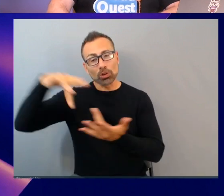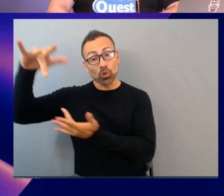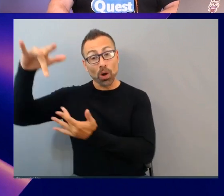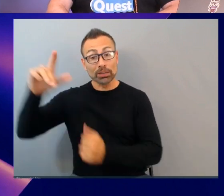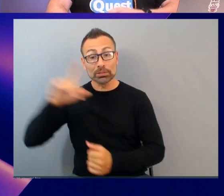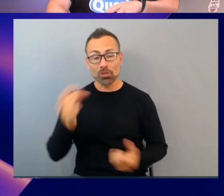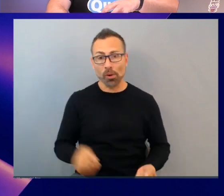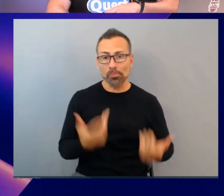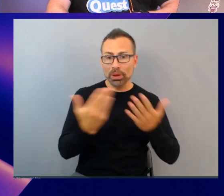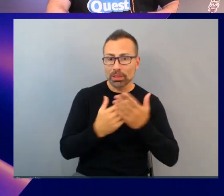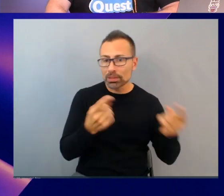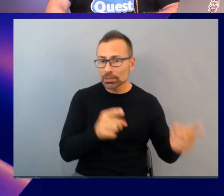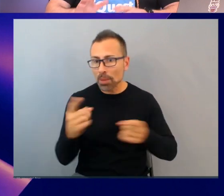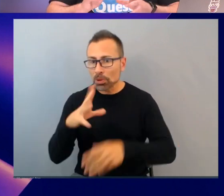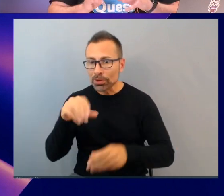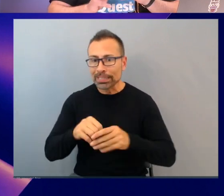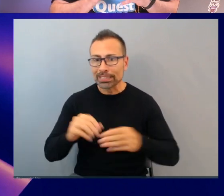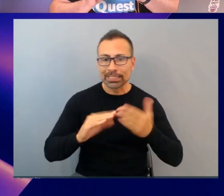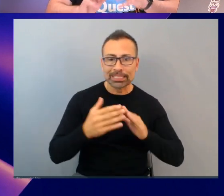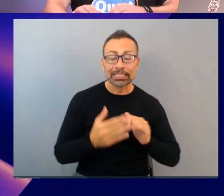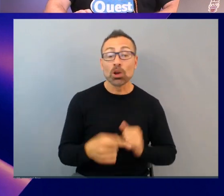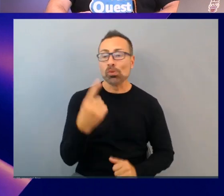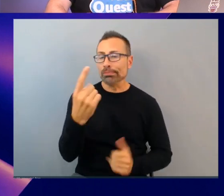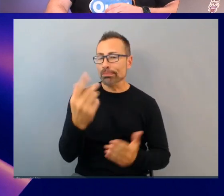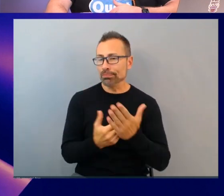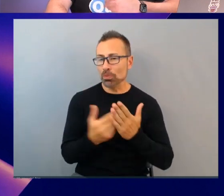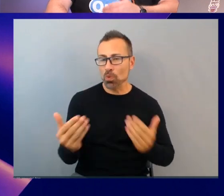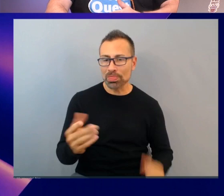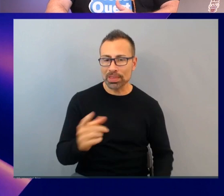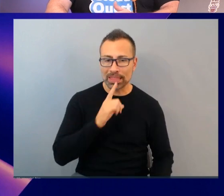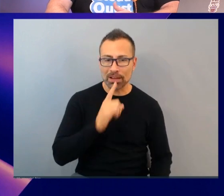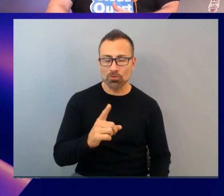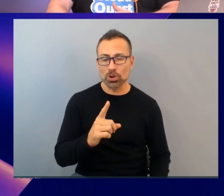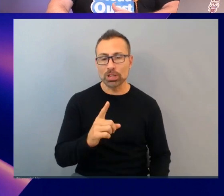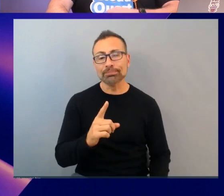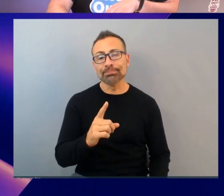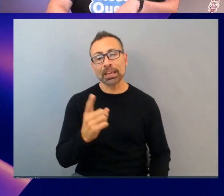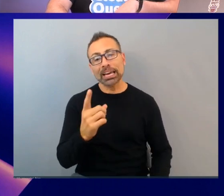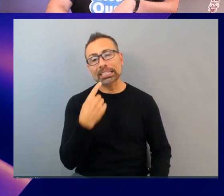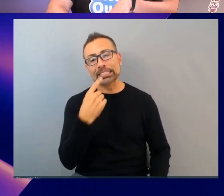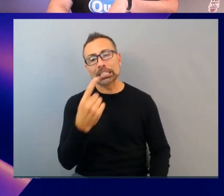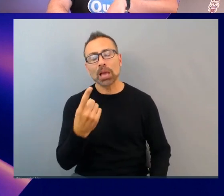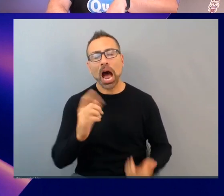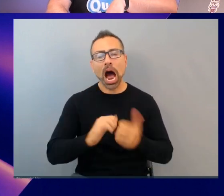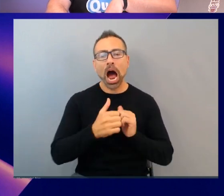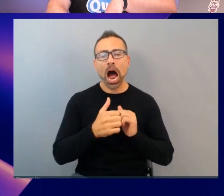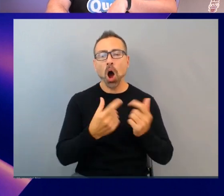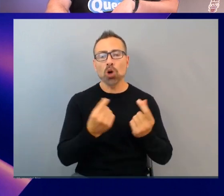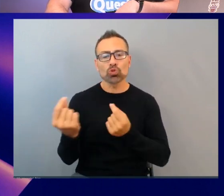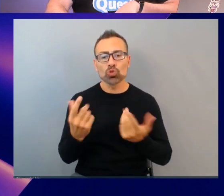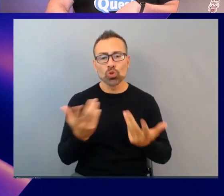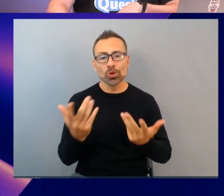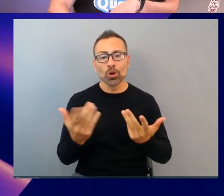and one thing that always orientates me on where I should go is what we call the XR device. [Aaron] Okay.